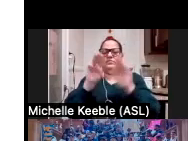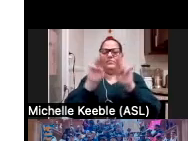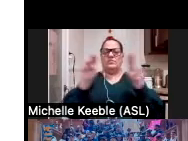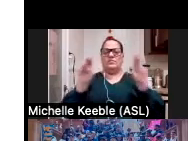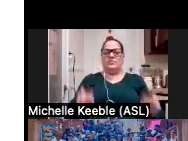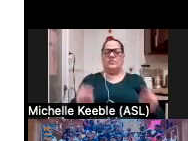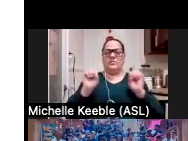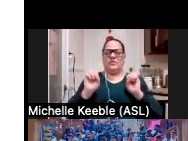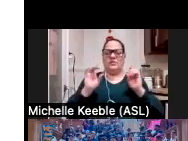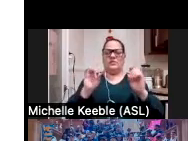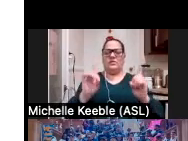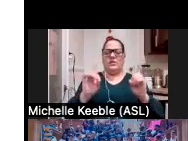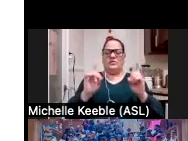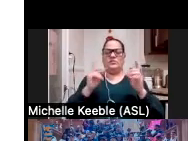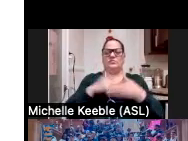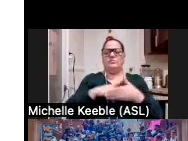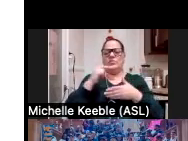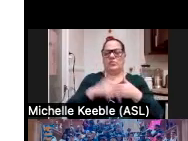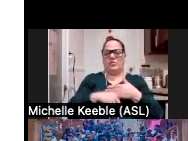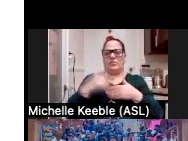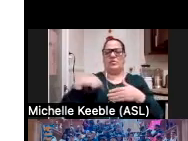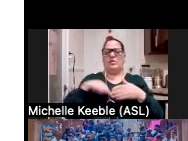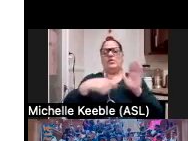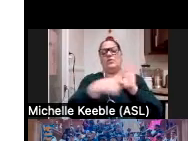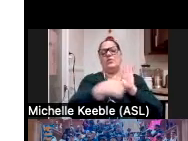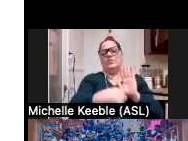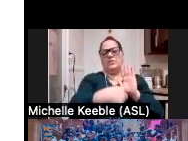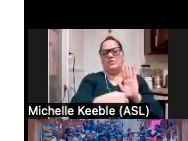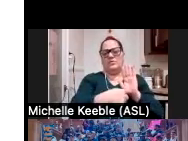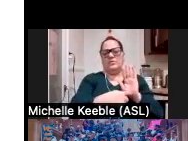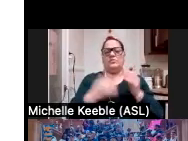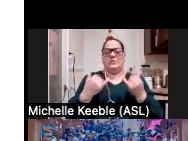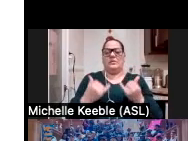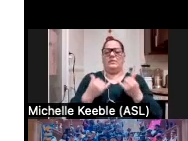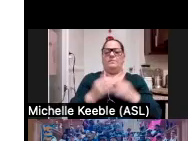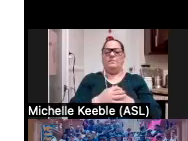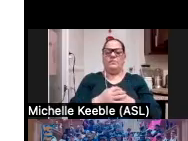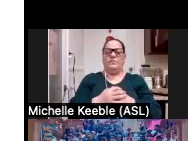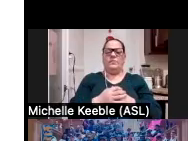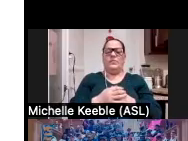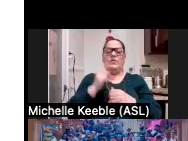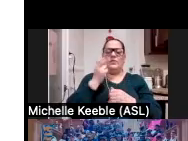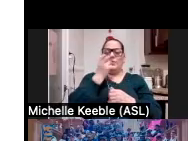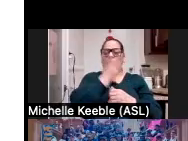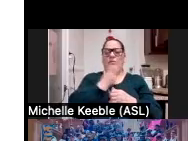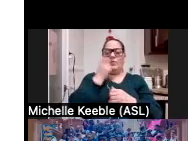that elevate historically underrepresented and untold narratives um, through oral histories um,